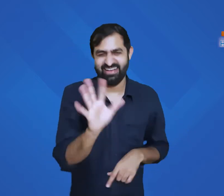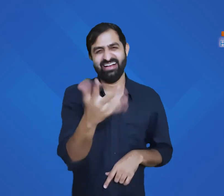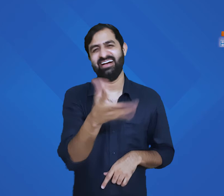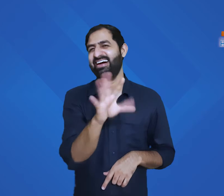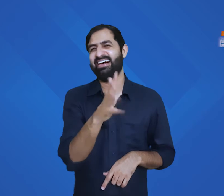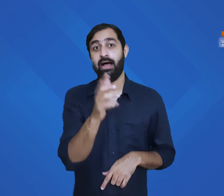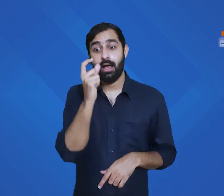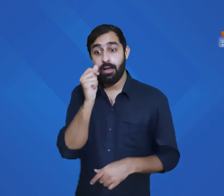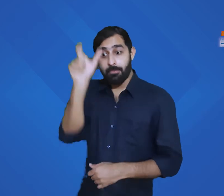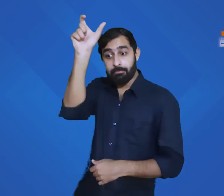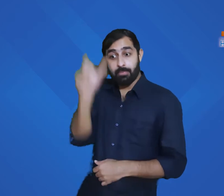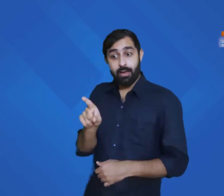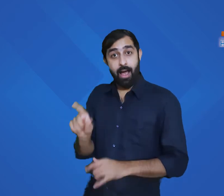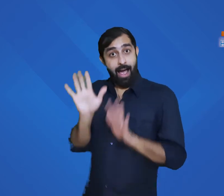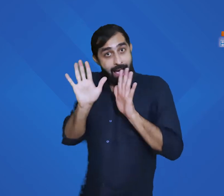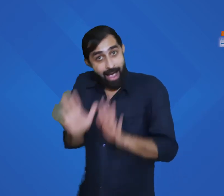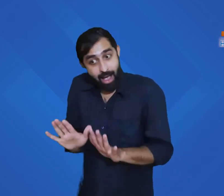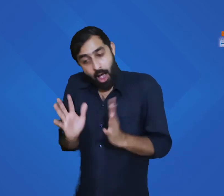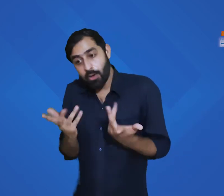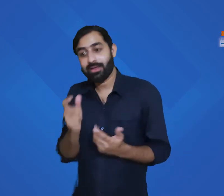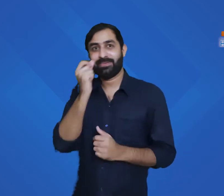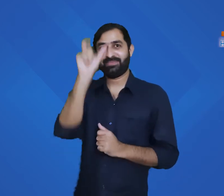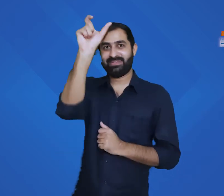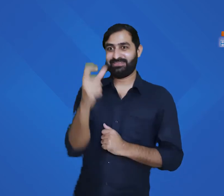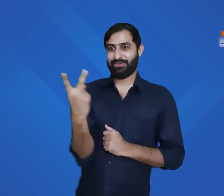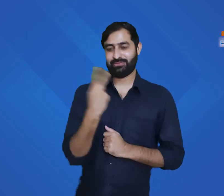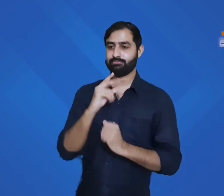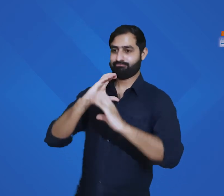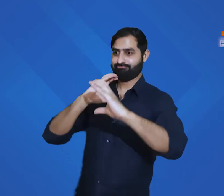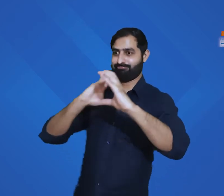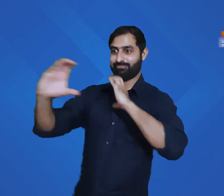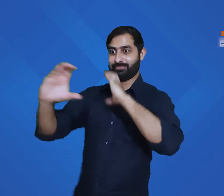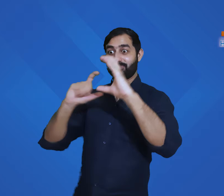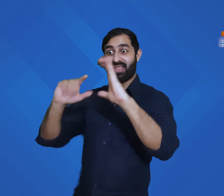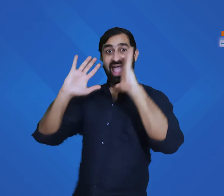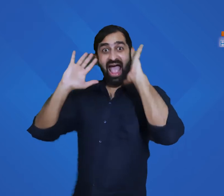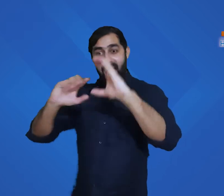No, it is not possible. Language is key of communication between two persons.